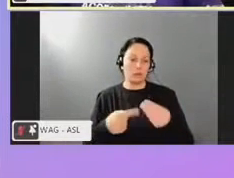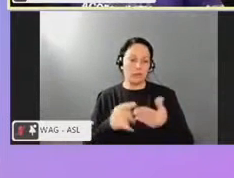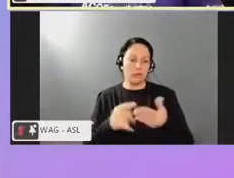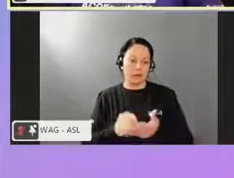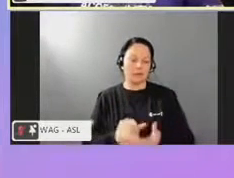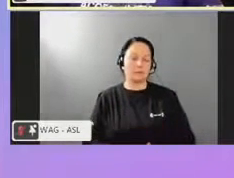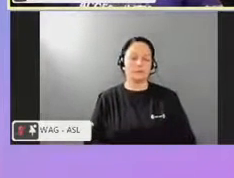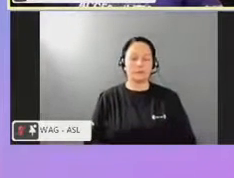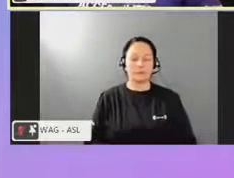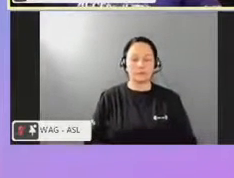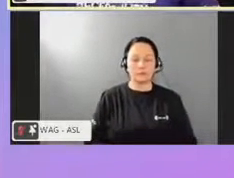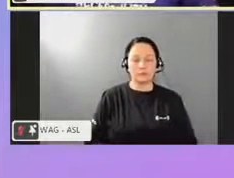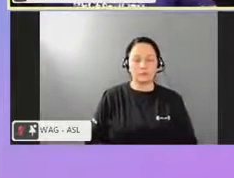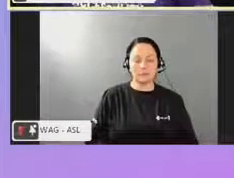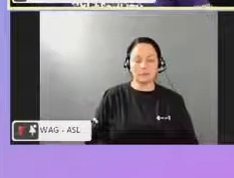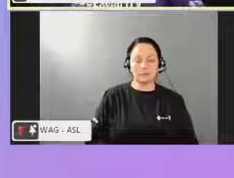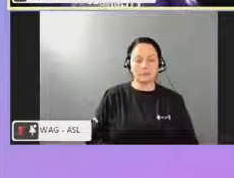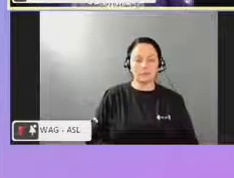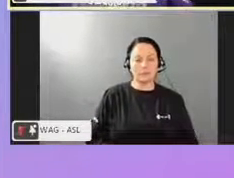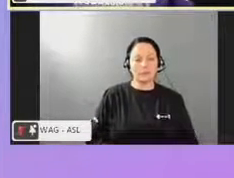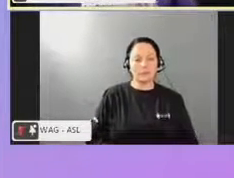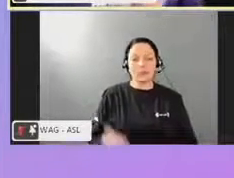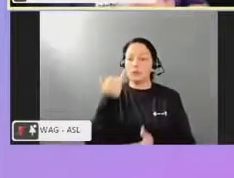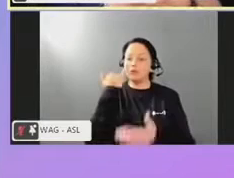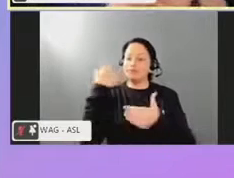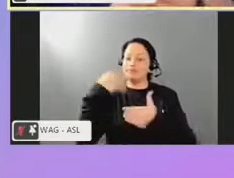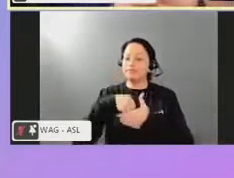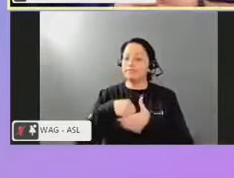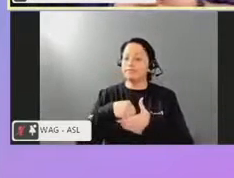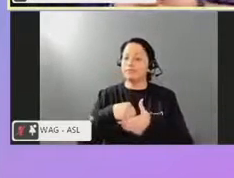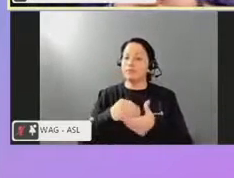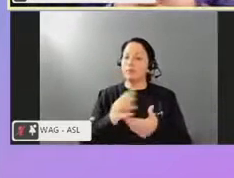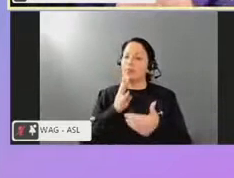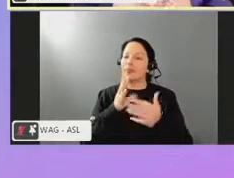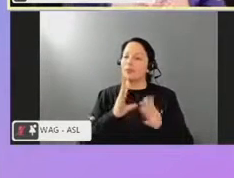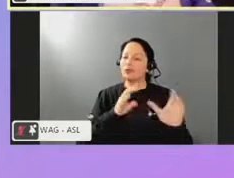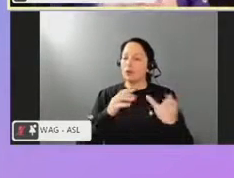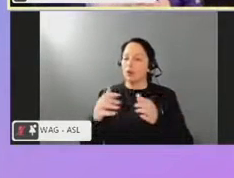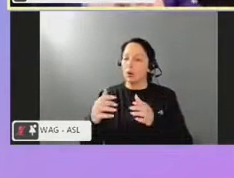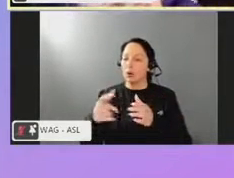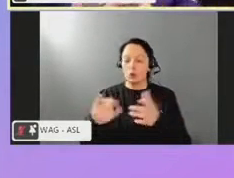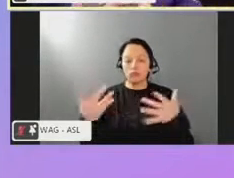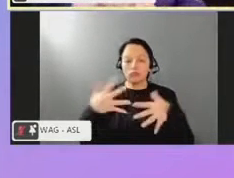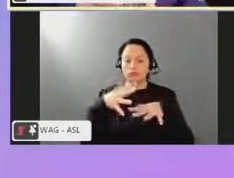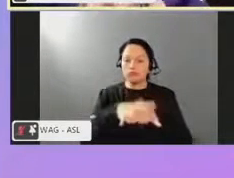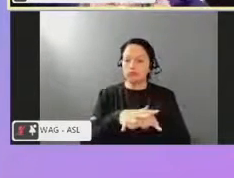clues about what accessibility or disability still means at that point. Or even what to do